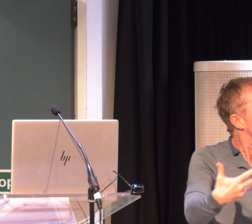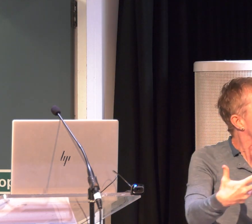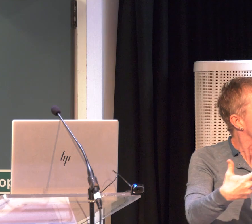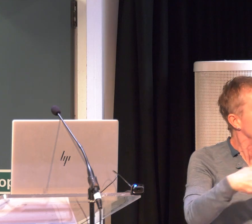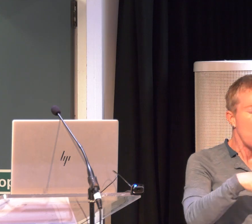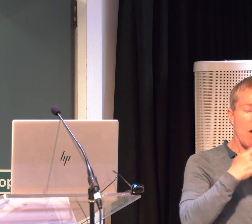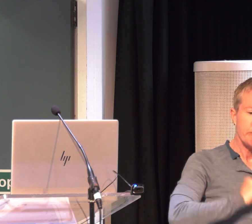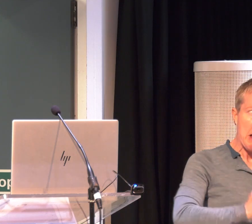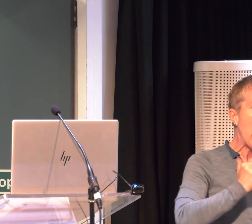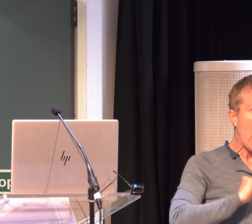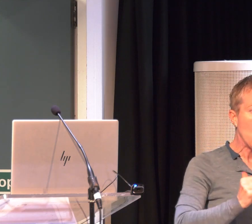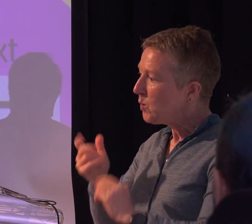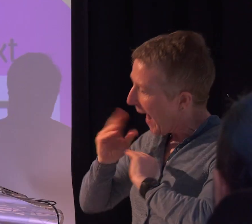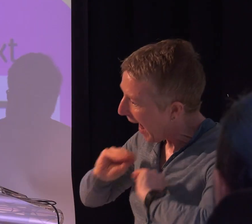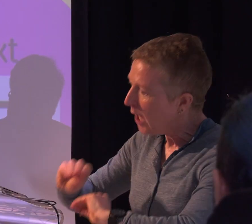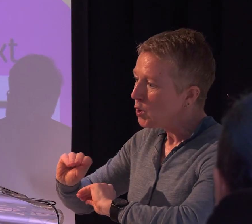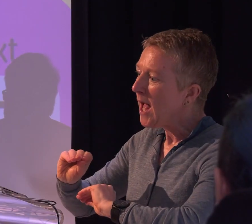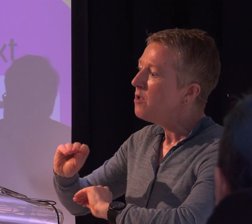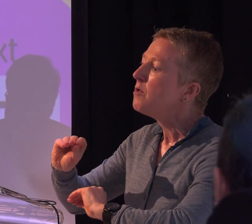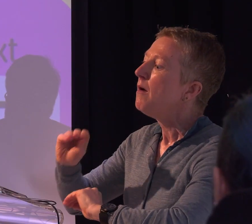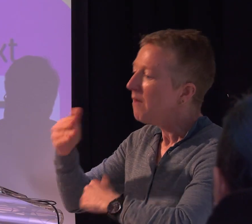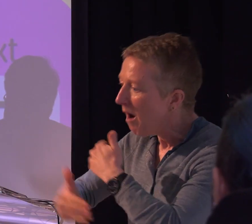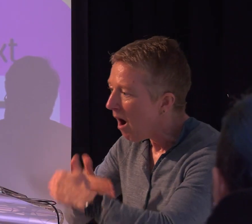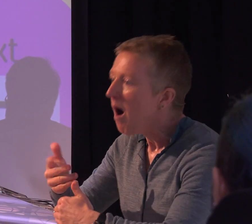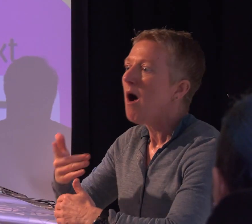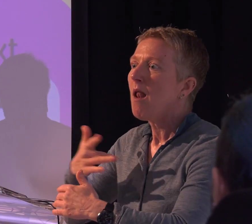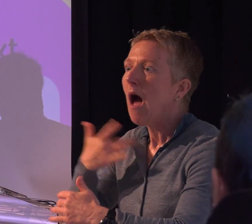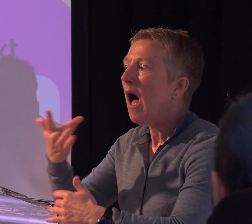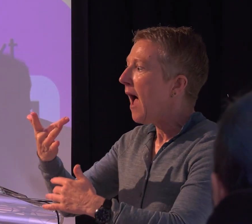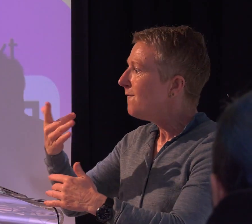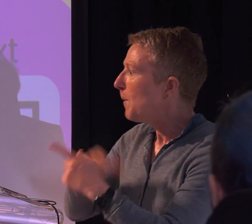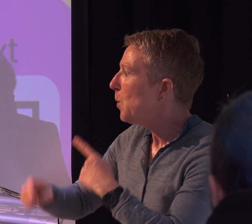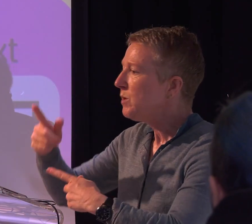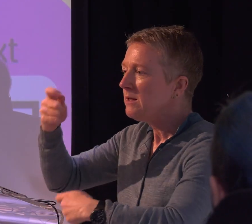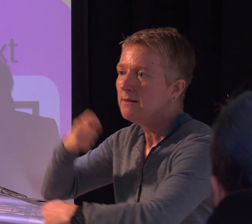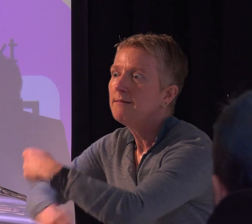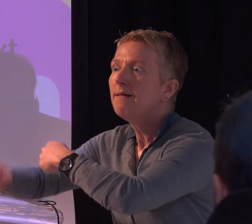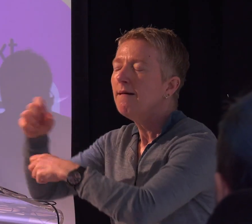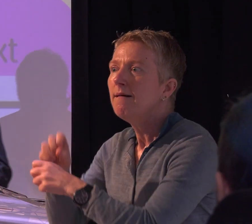as a tool to transform lives, transform communities. And the second thing that is very important